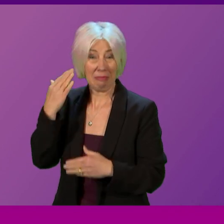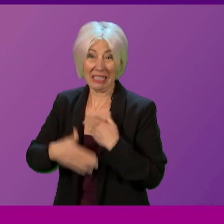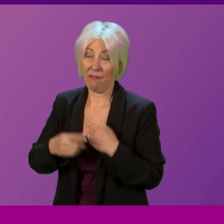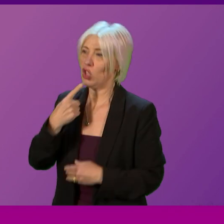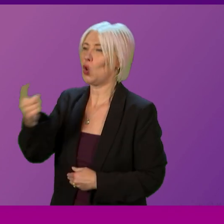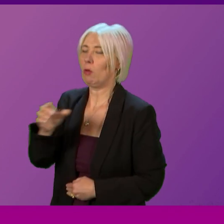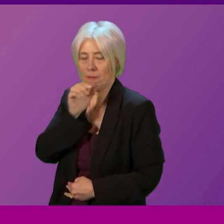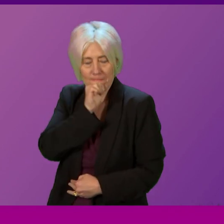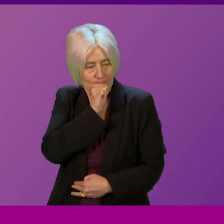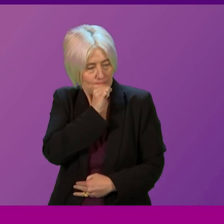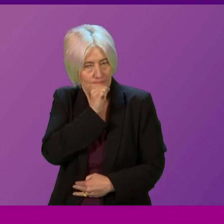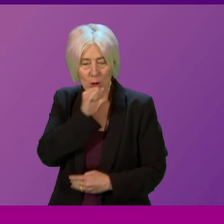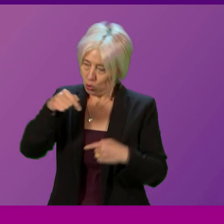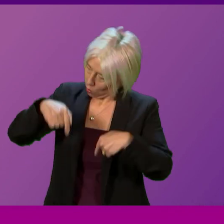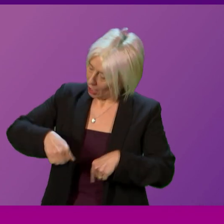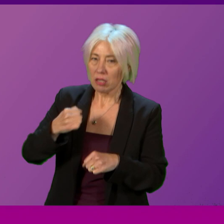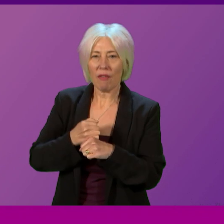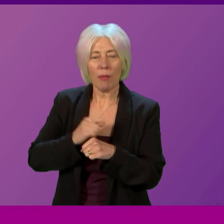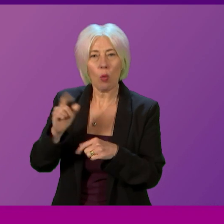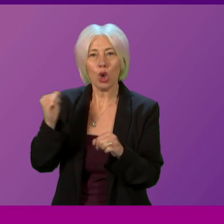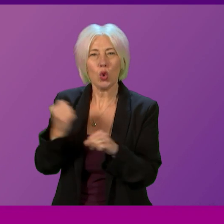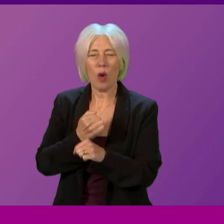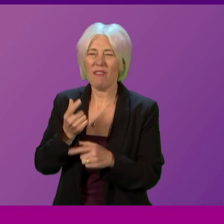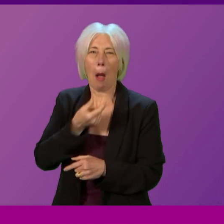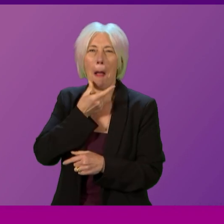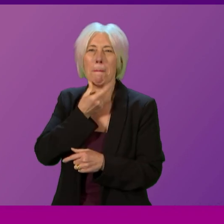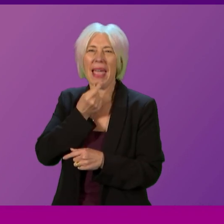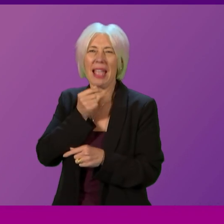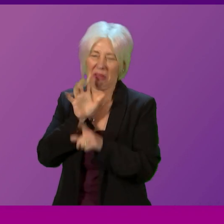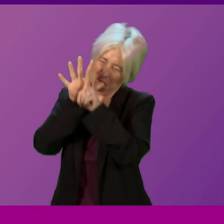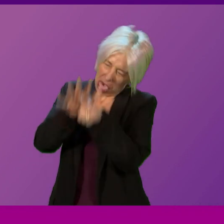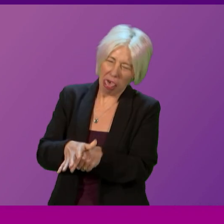What is the Government doing to ensure that misogynistic abuse is taken seriously and